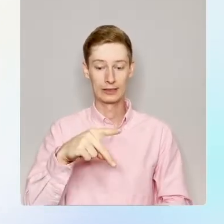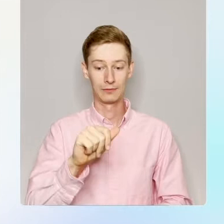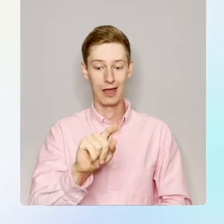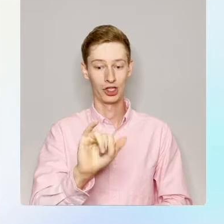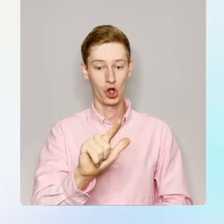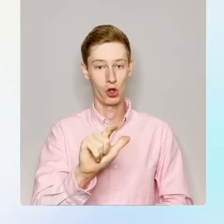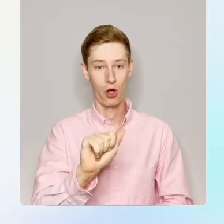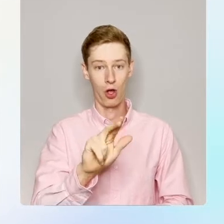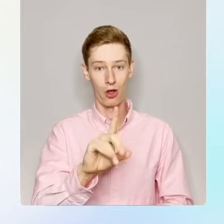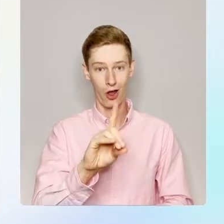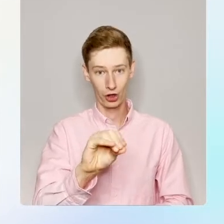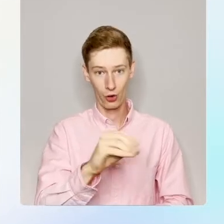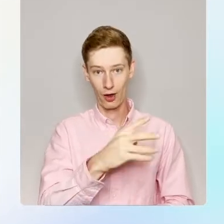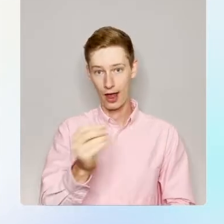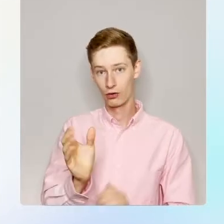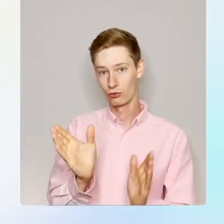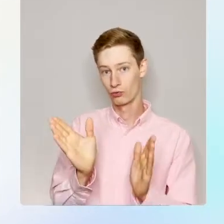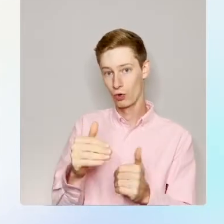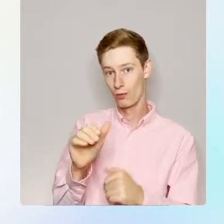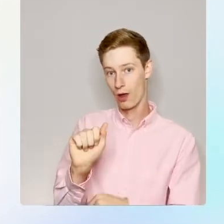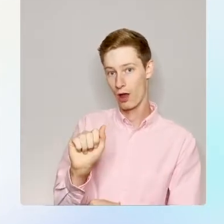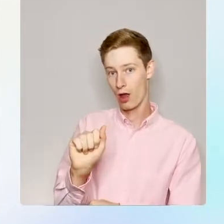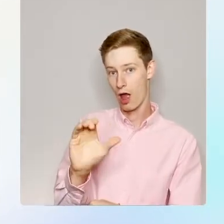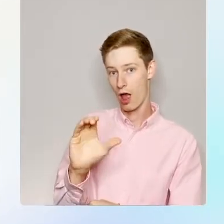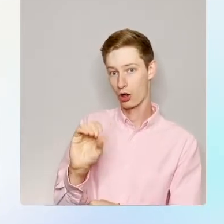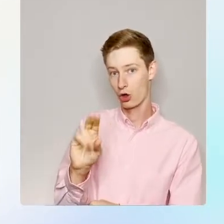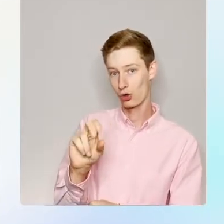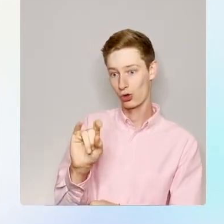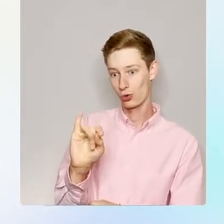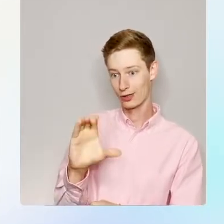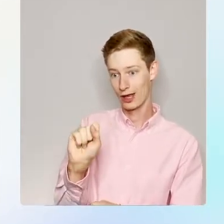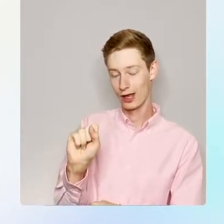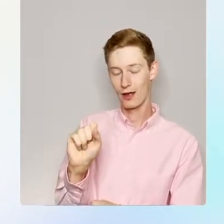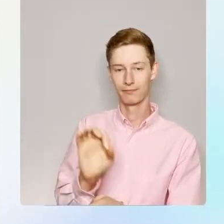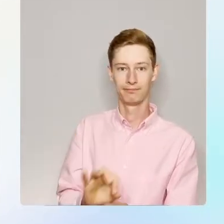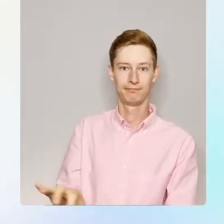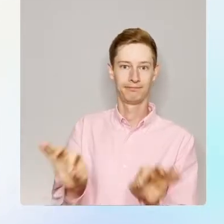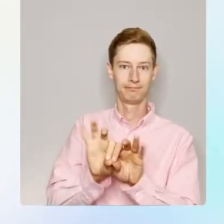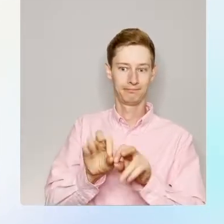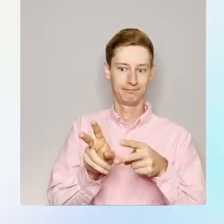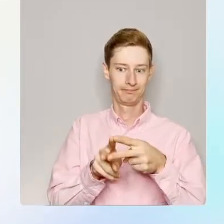and room acoustics are vital in achieving this goal. When these are done right,